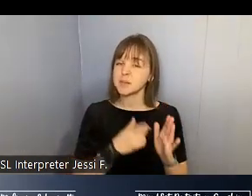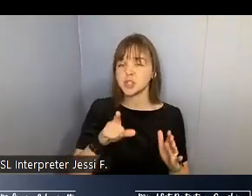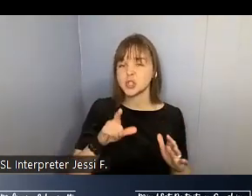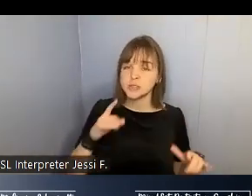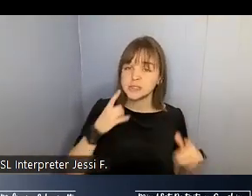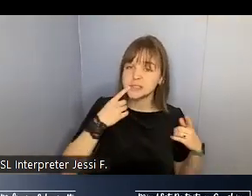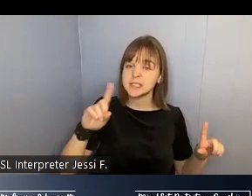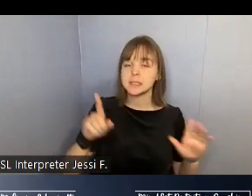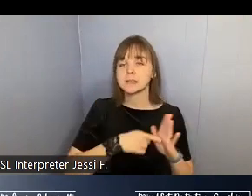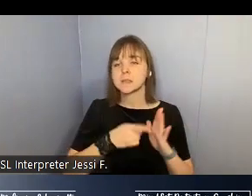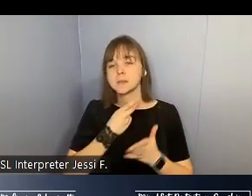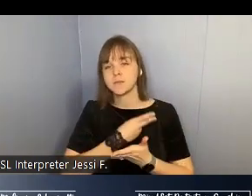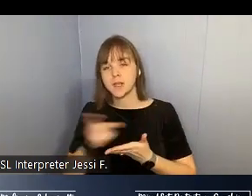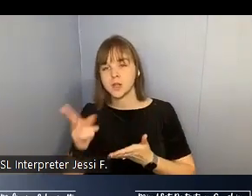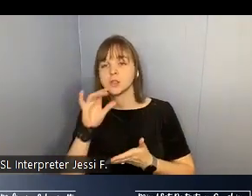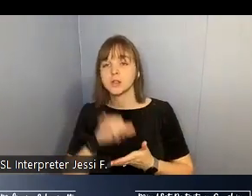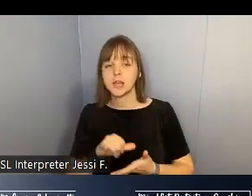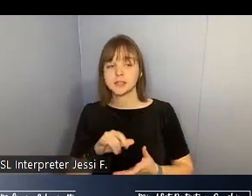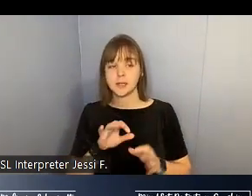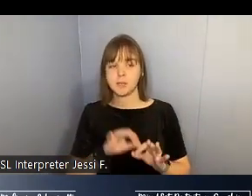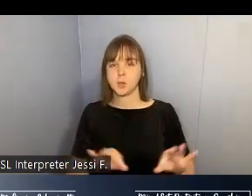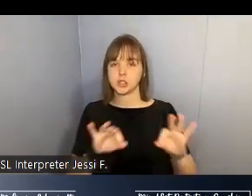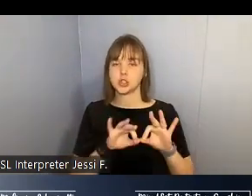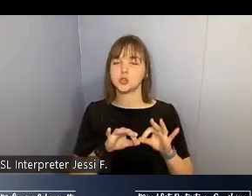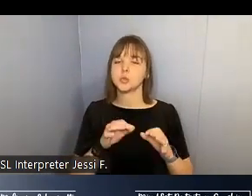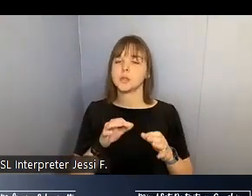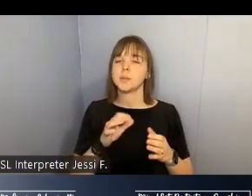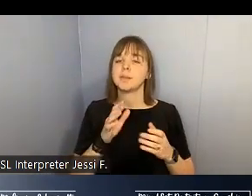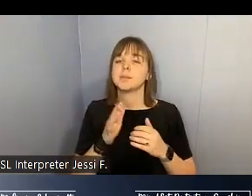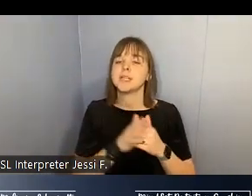So give yourself some slack and some grace and compassion. And don't be so hard on yourself.